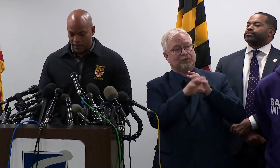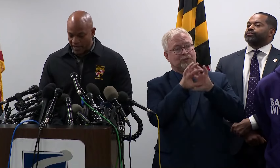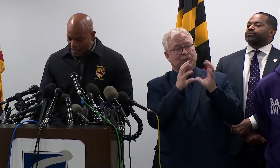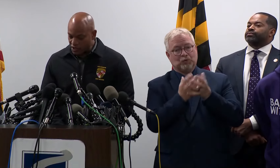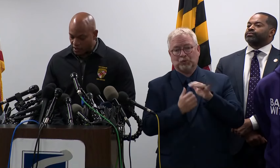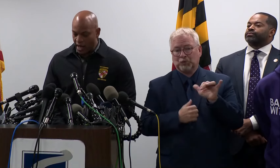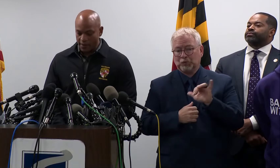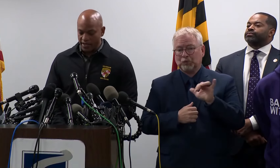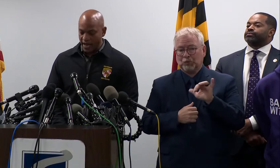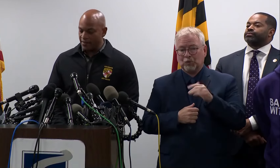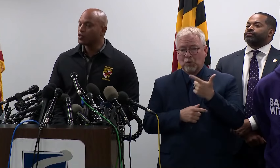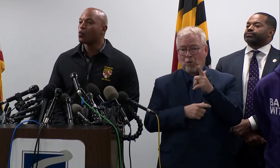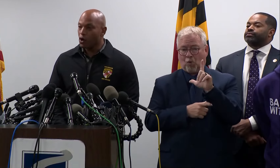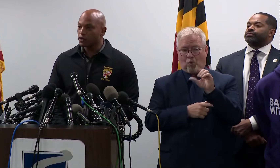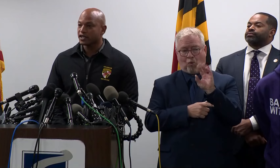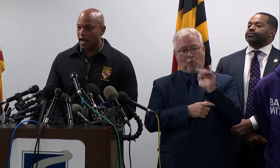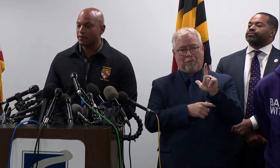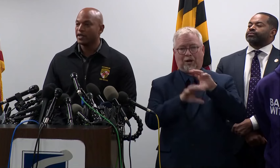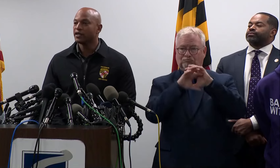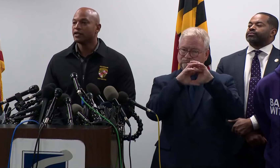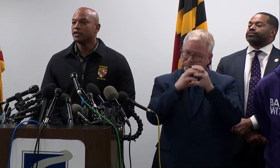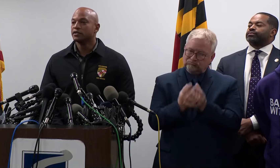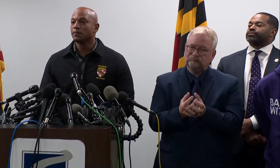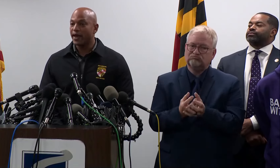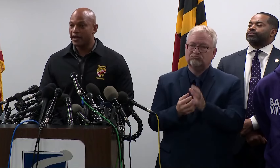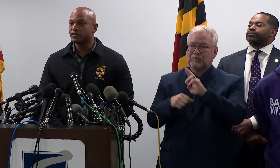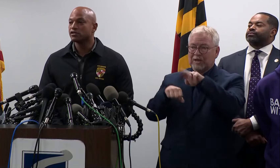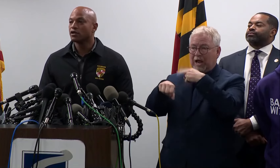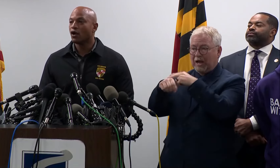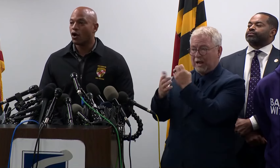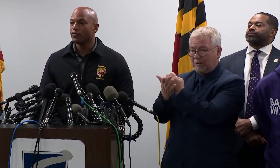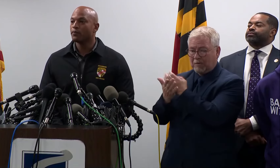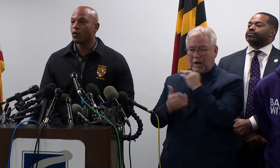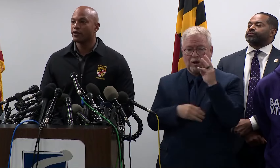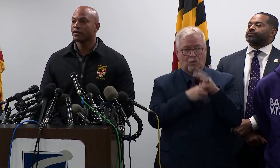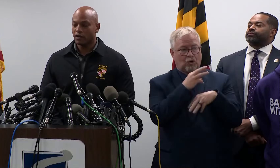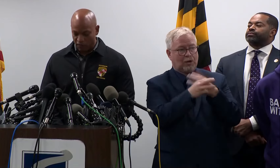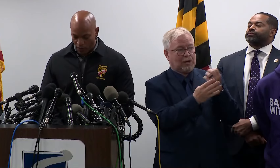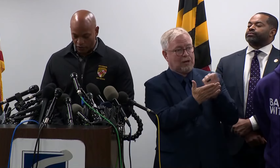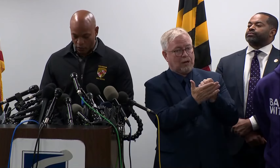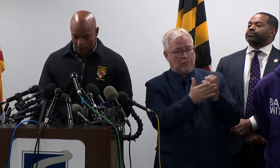The national economy and the world's economy depends on the port of Baltimore.